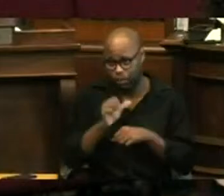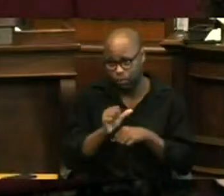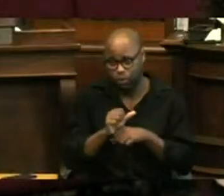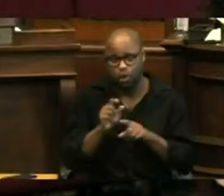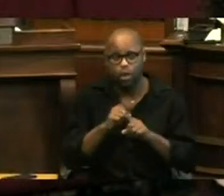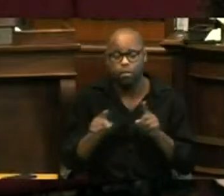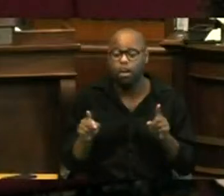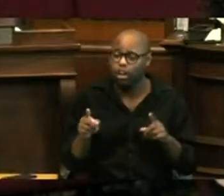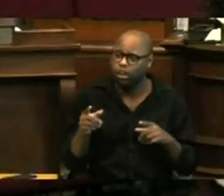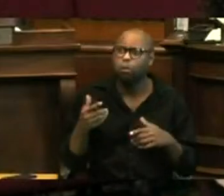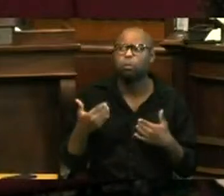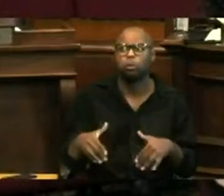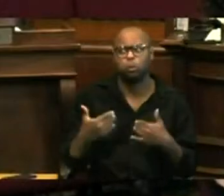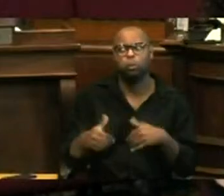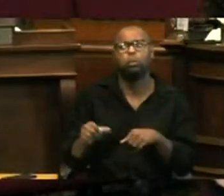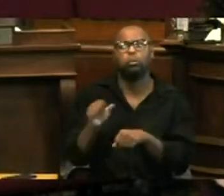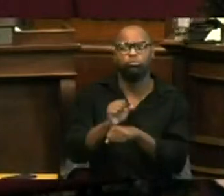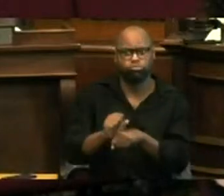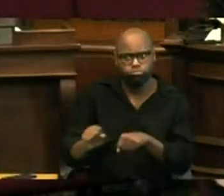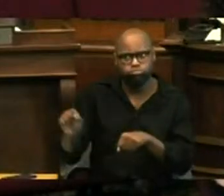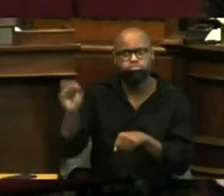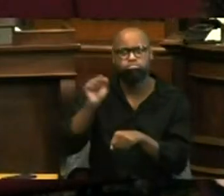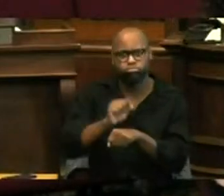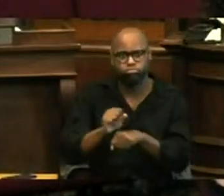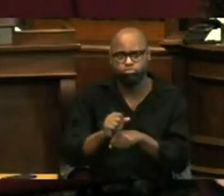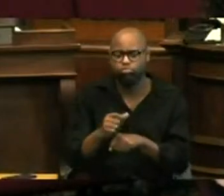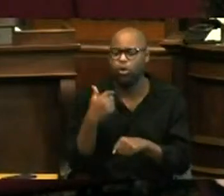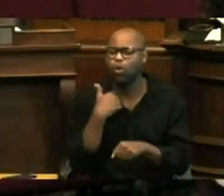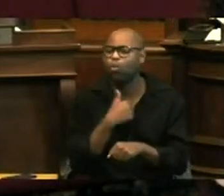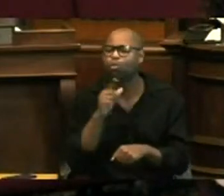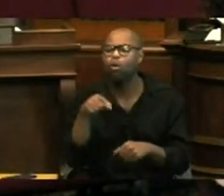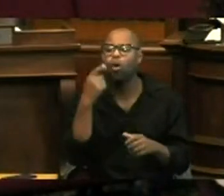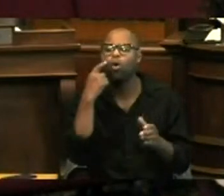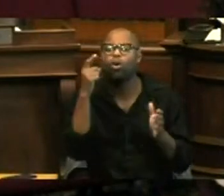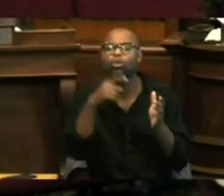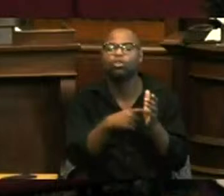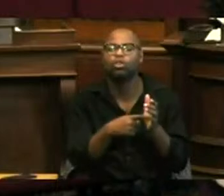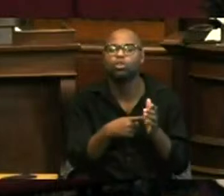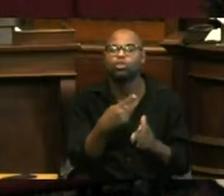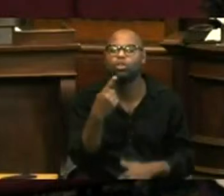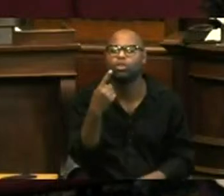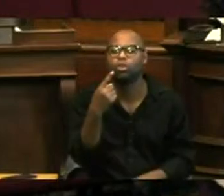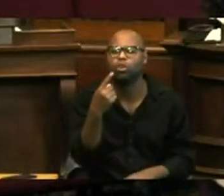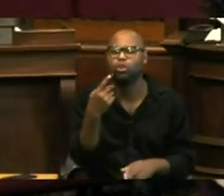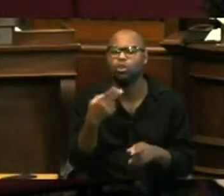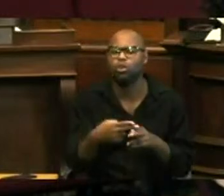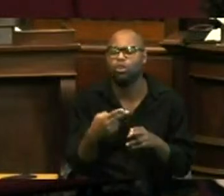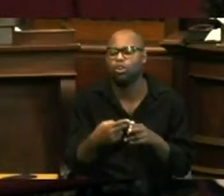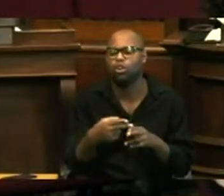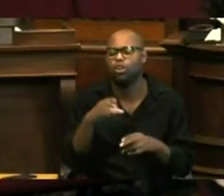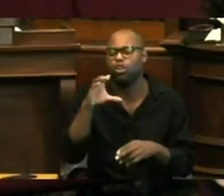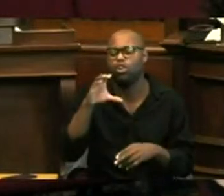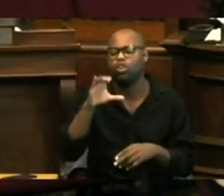microscope. I wouldn't want to do it. It sounds awfully tedious, but. So it's a very